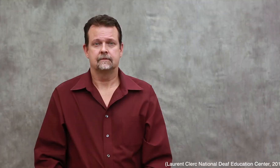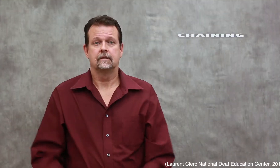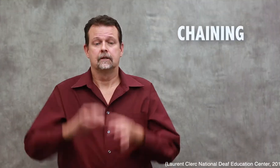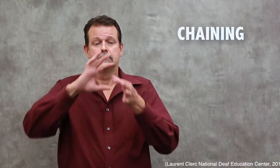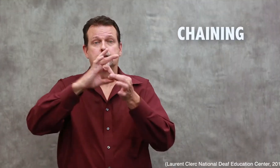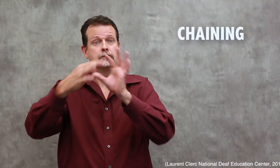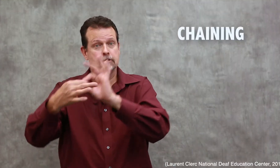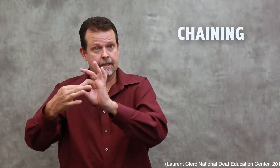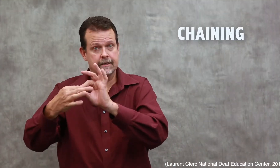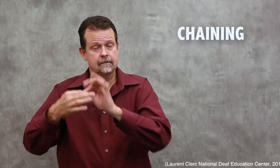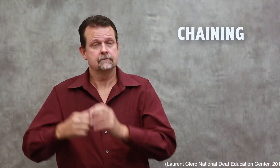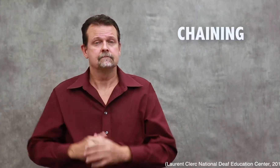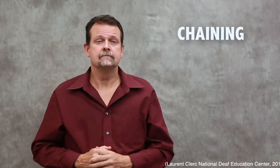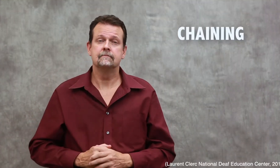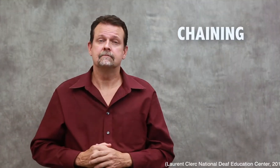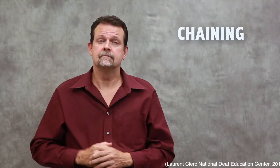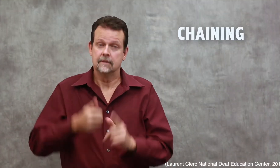Chaining